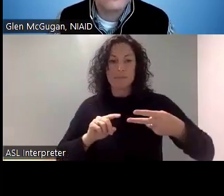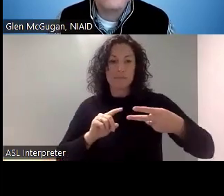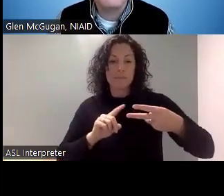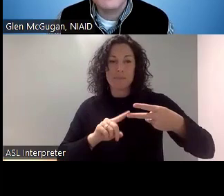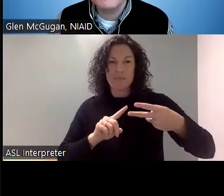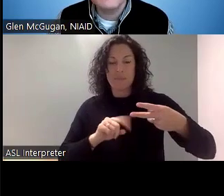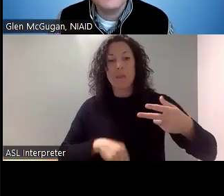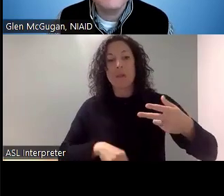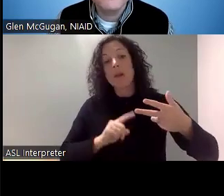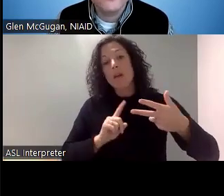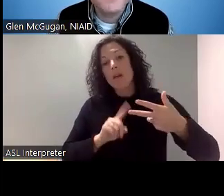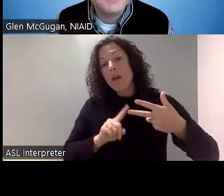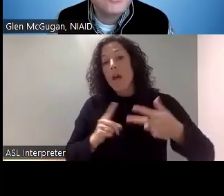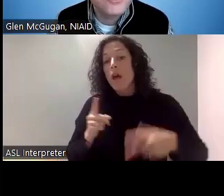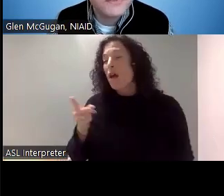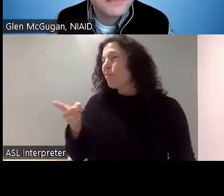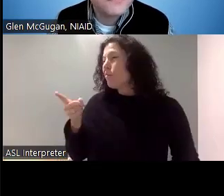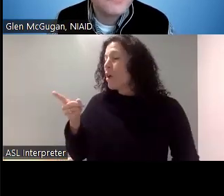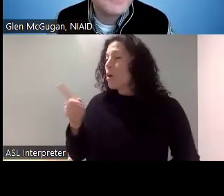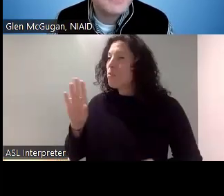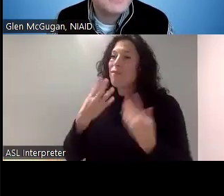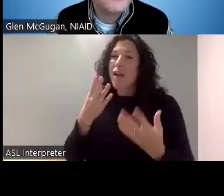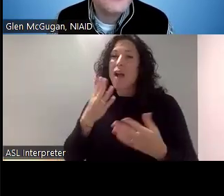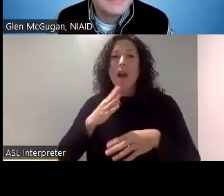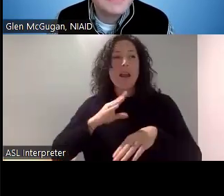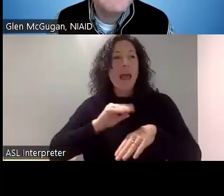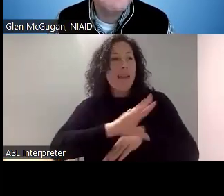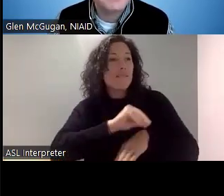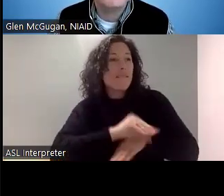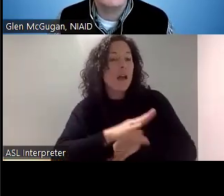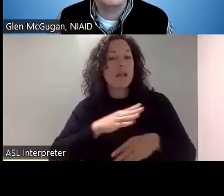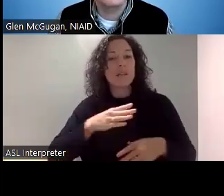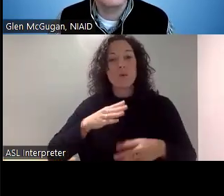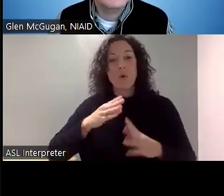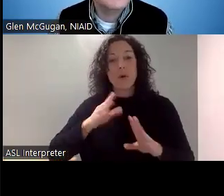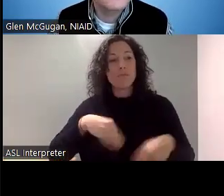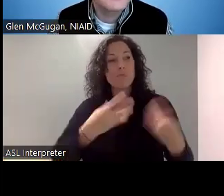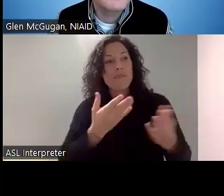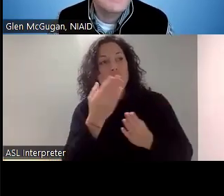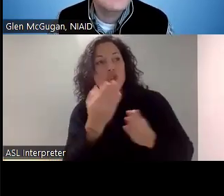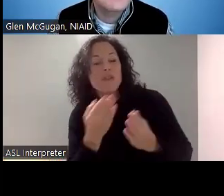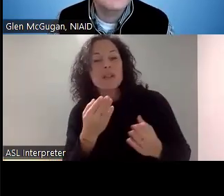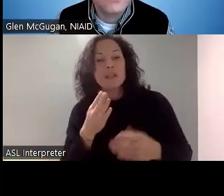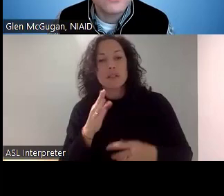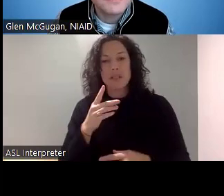or maybe they're performing a service for a particular fee, then you might consider them as a consultant.